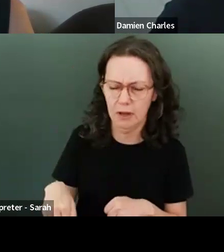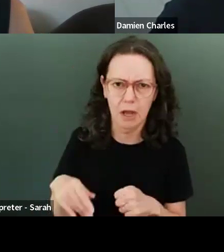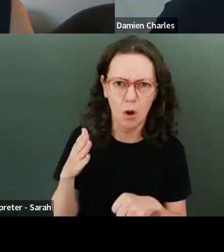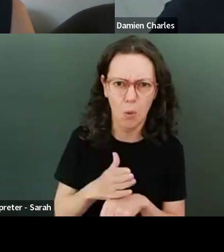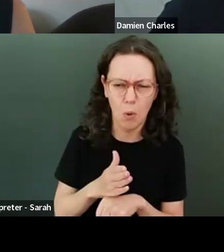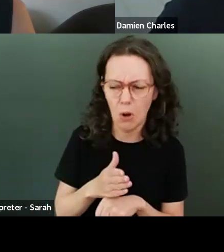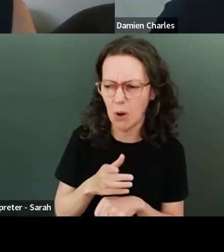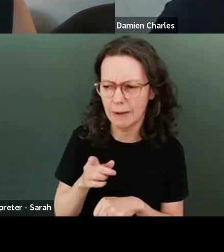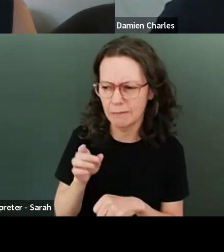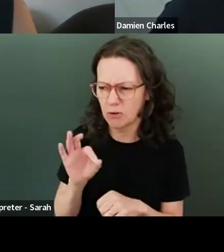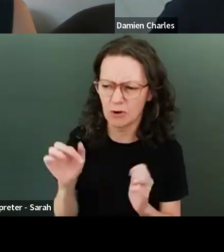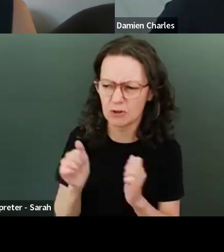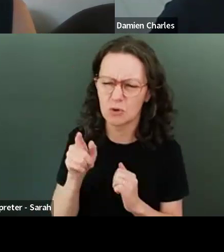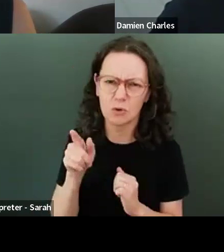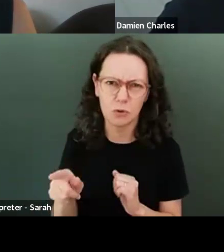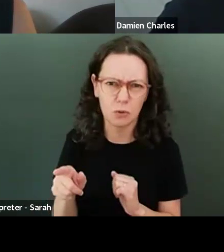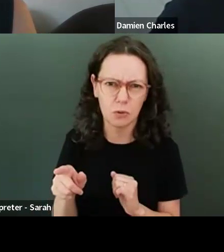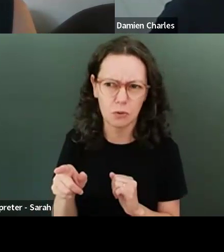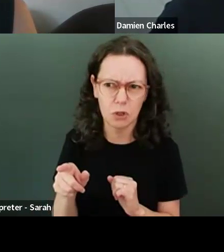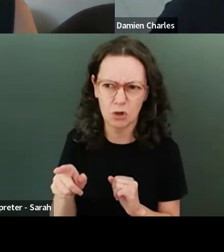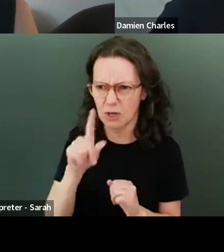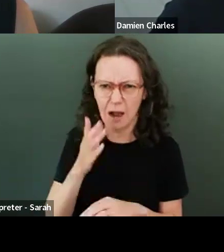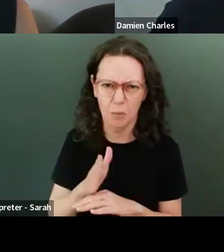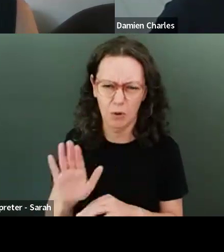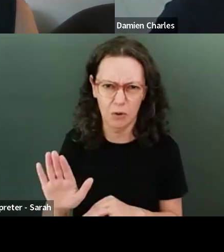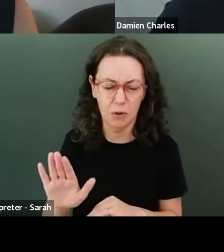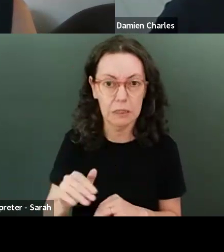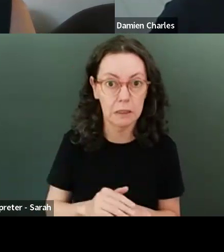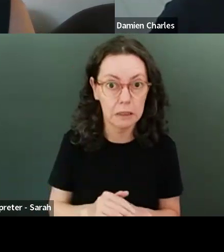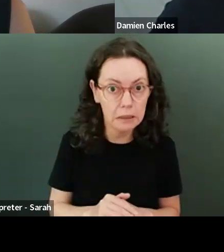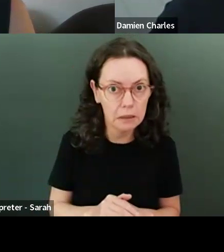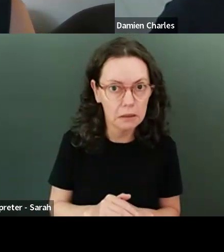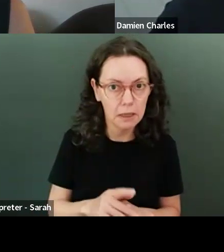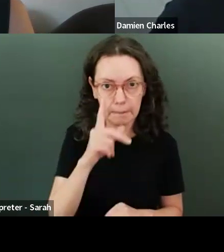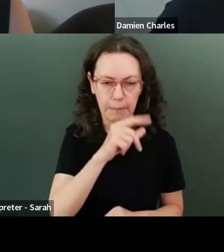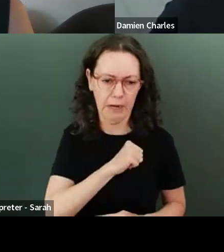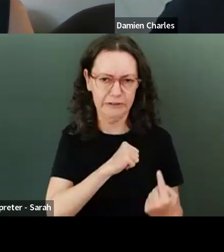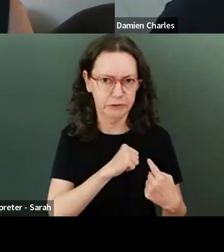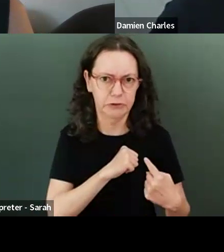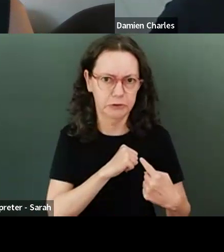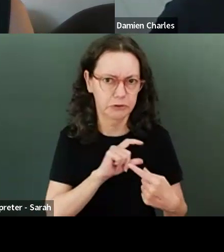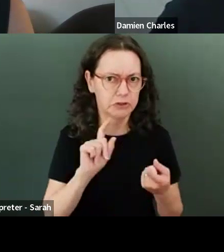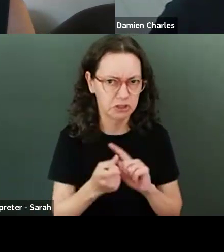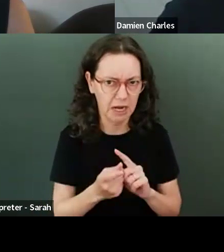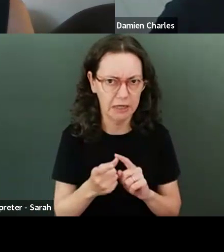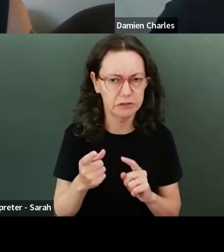for other young people and so that's something that we really need to change